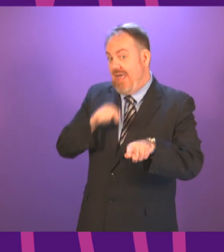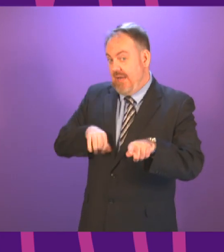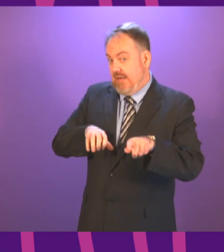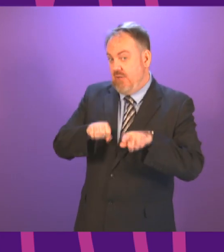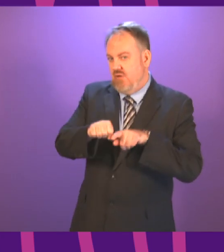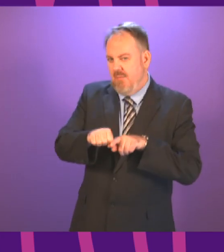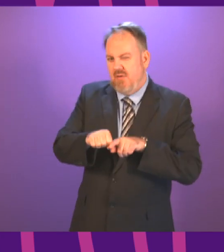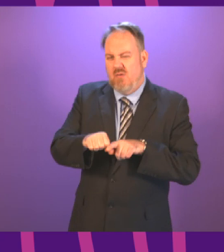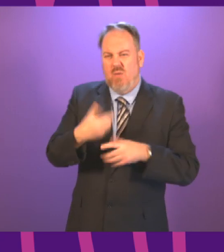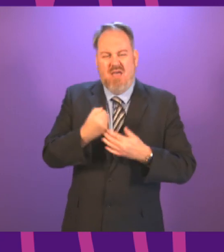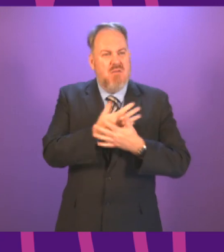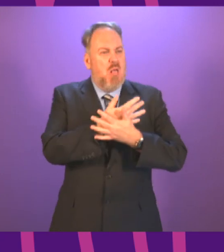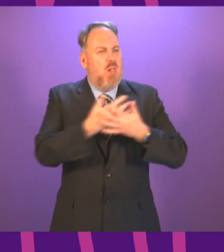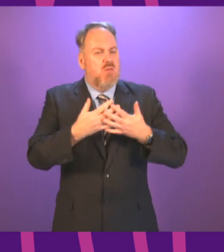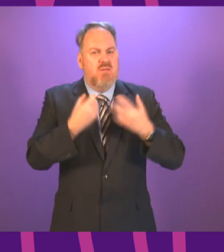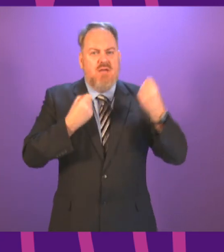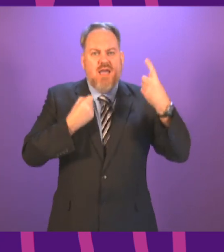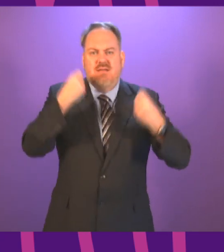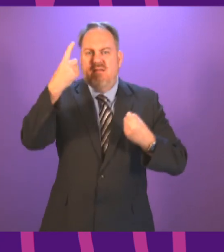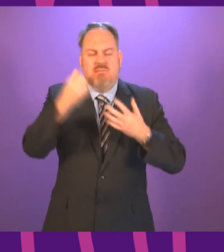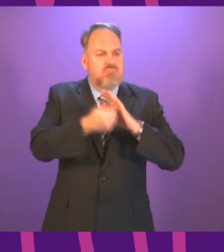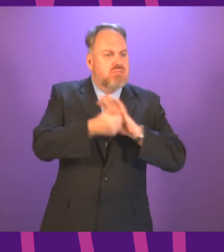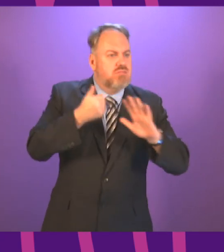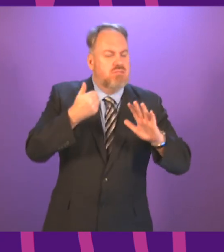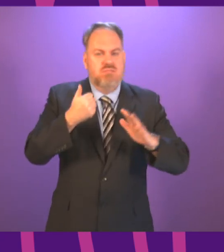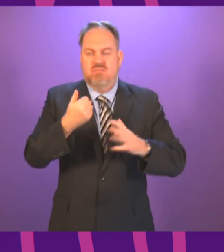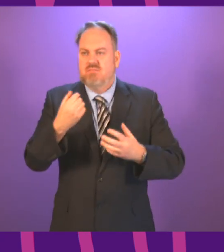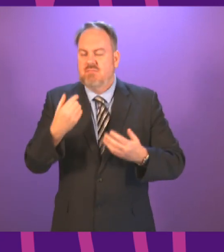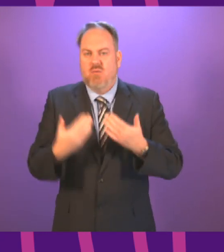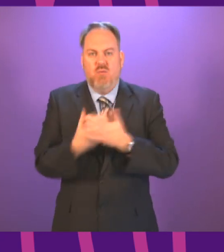I want to understand why all the innovations are happening in other parts of the country